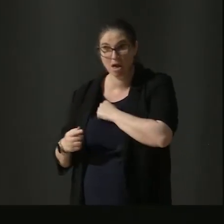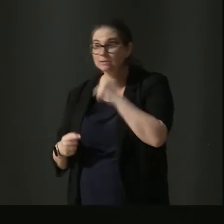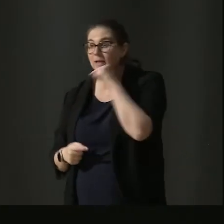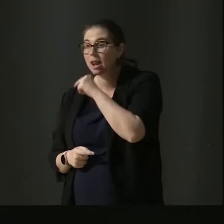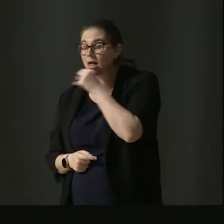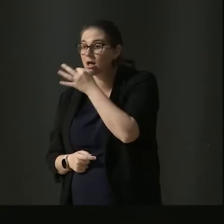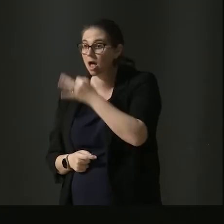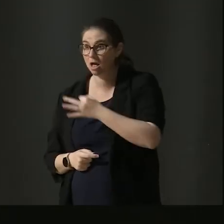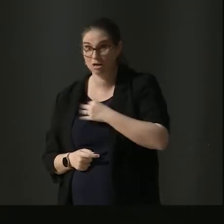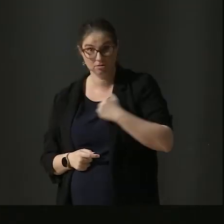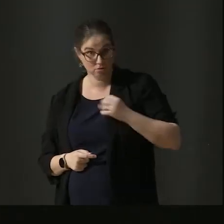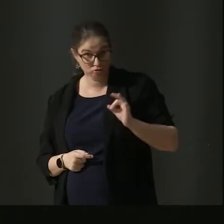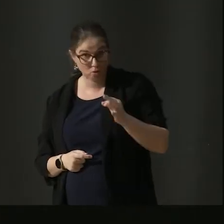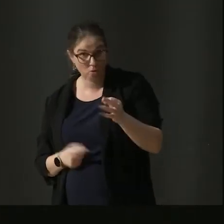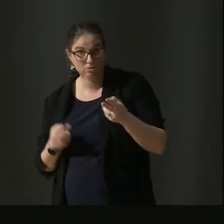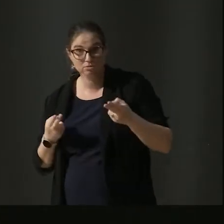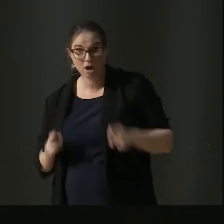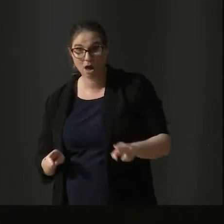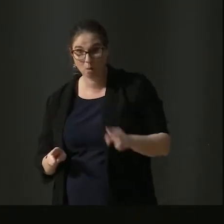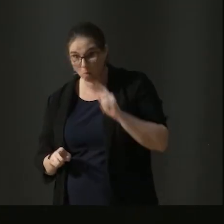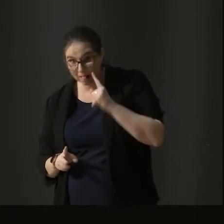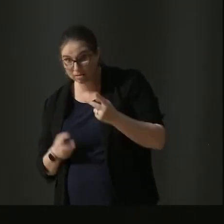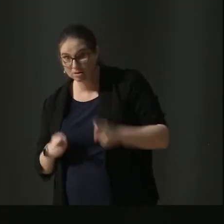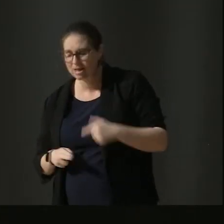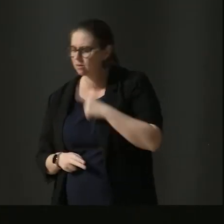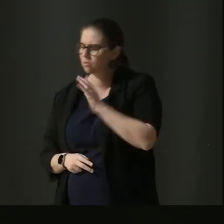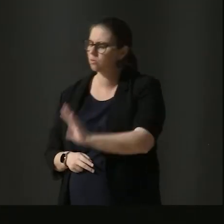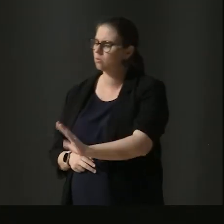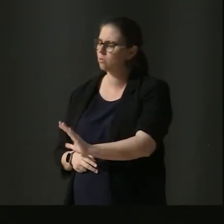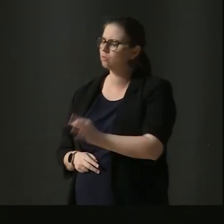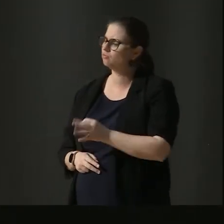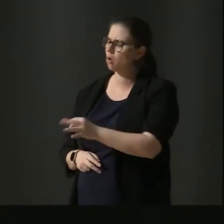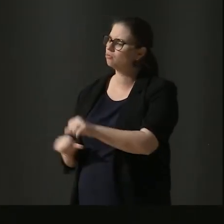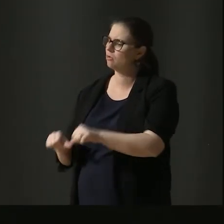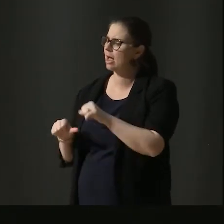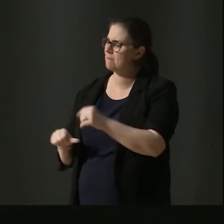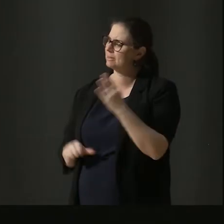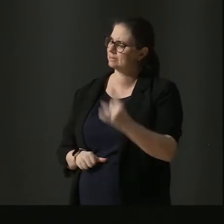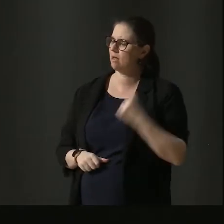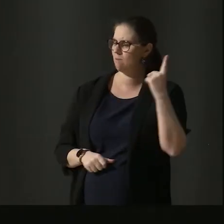I said, no, our dog is okay. Someone in our family has died.